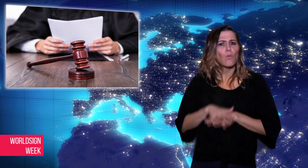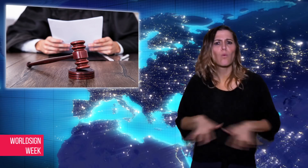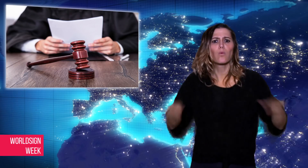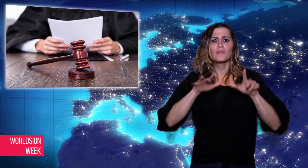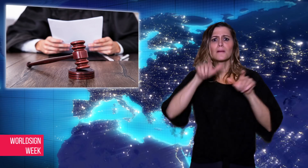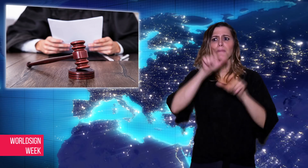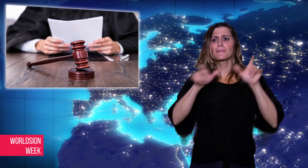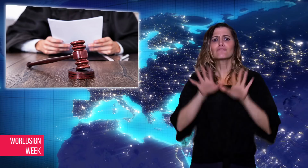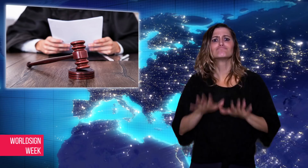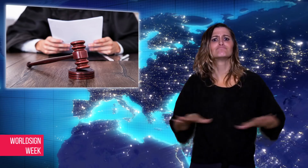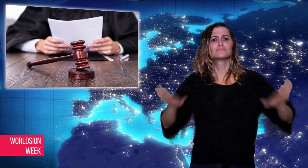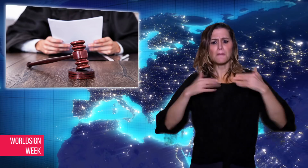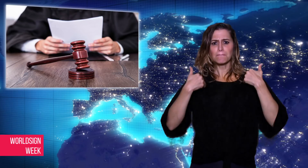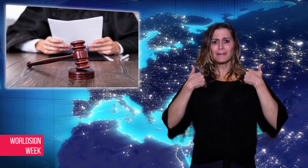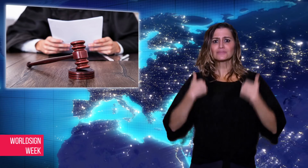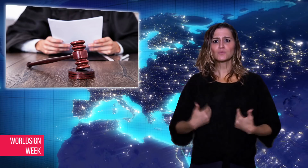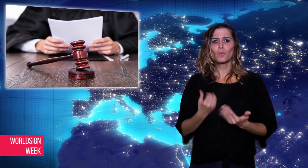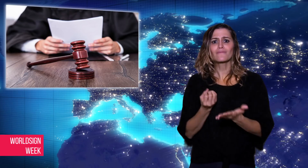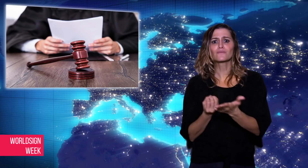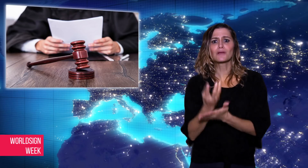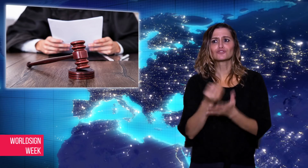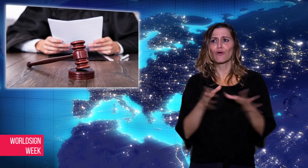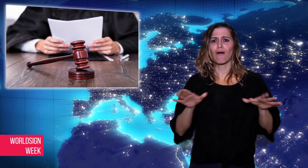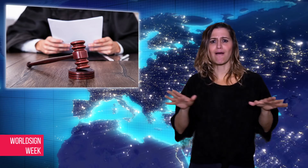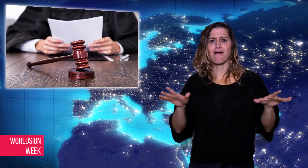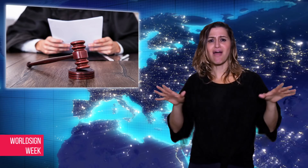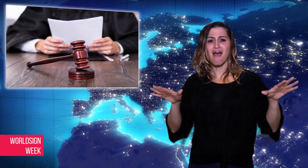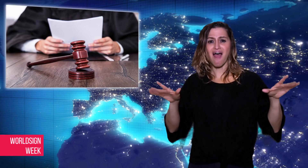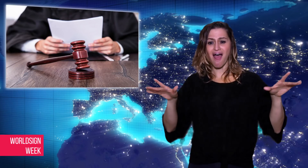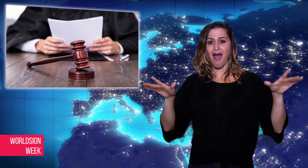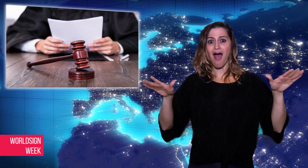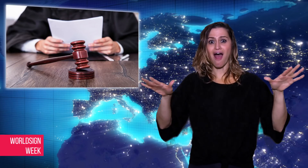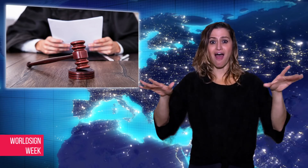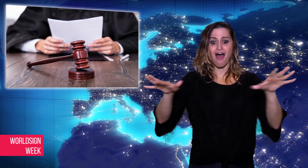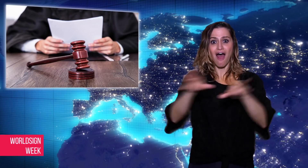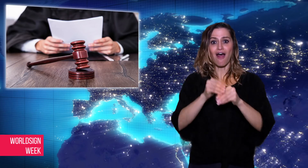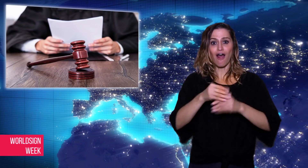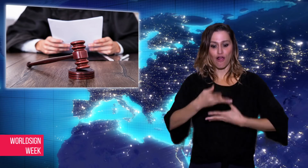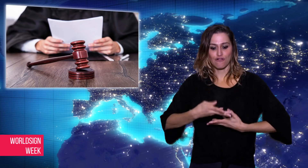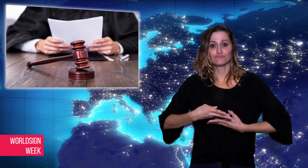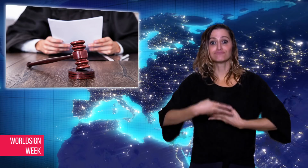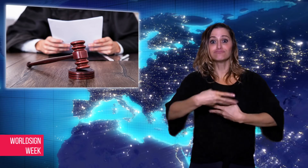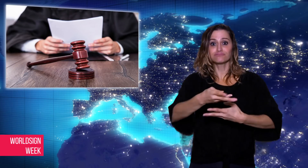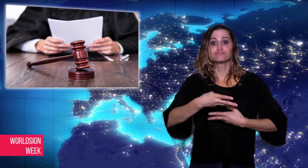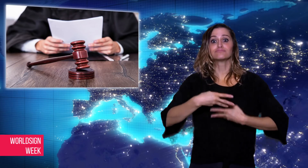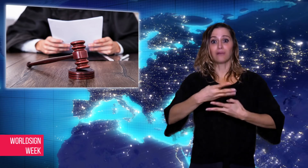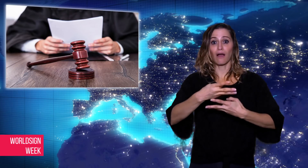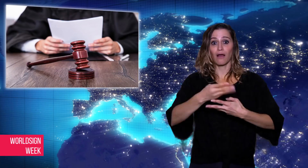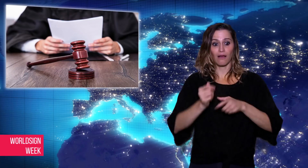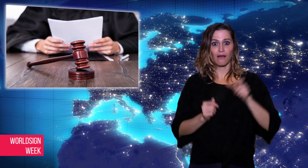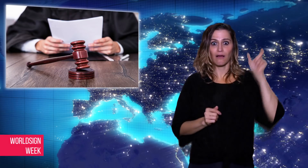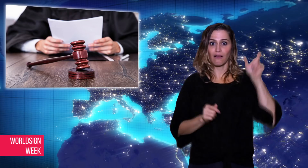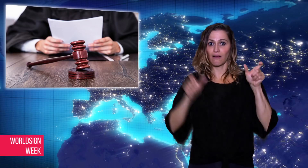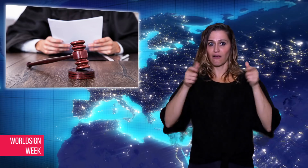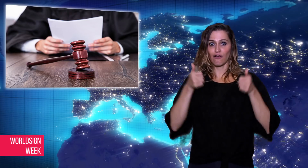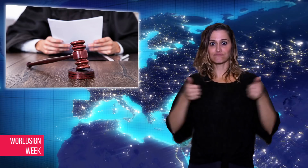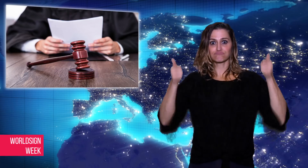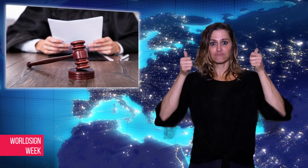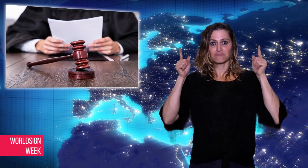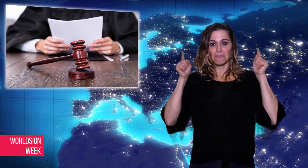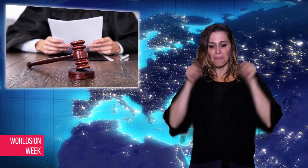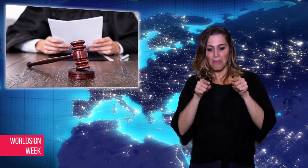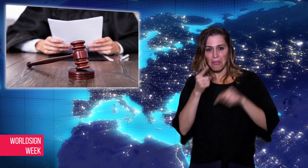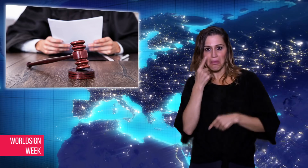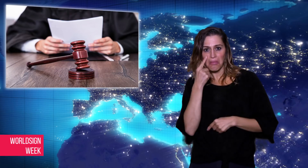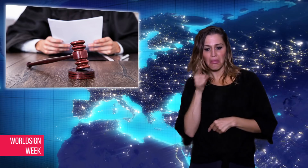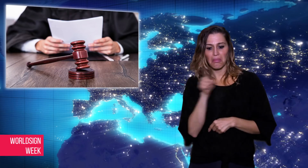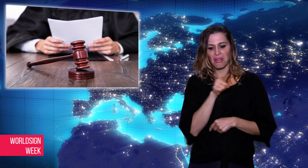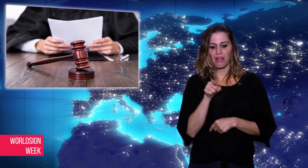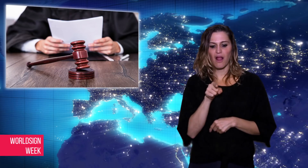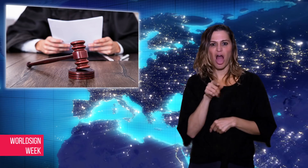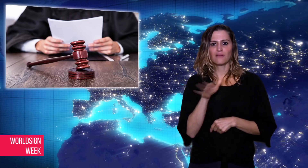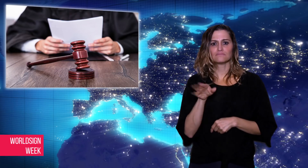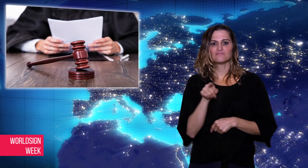don't allow discrimination and had